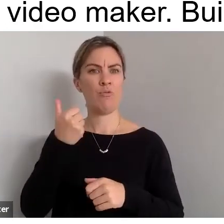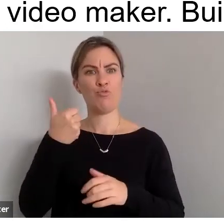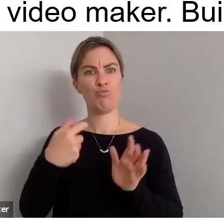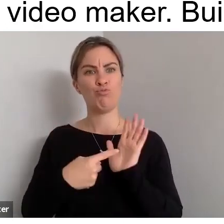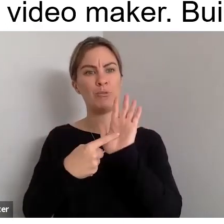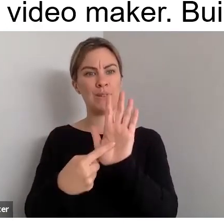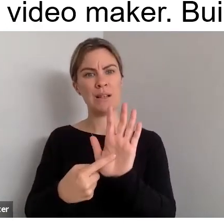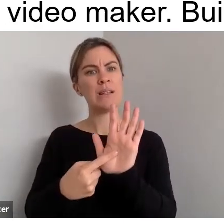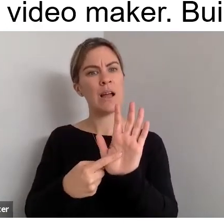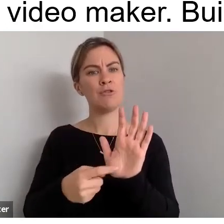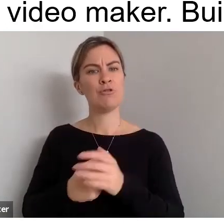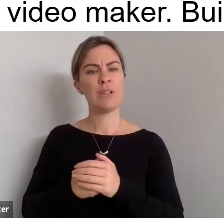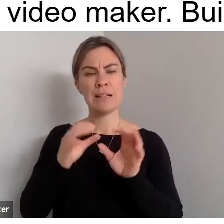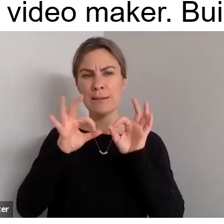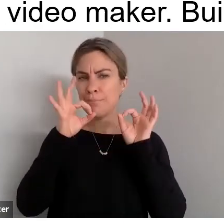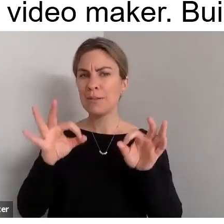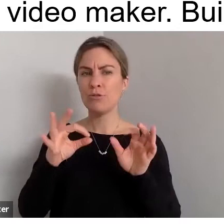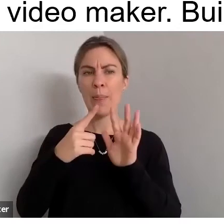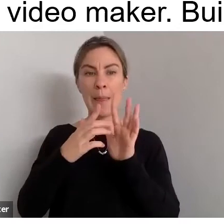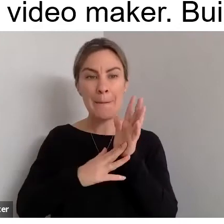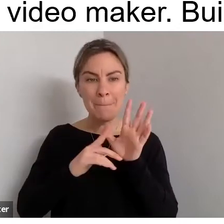in your images, video content.